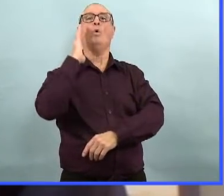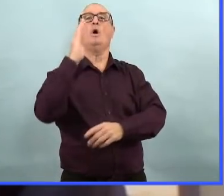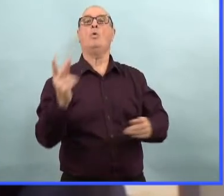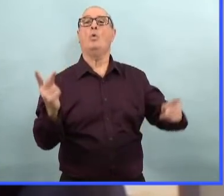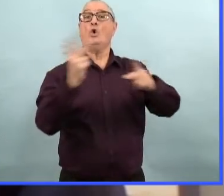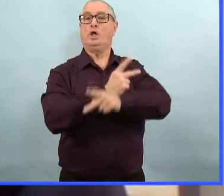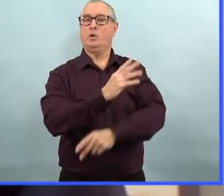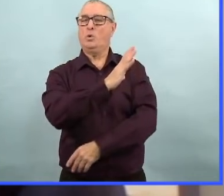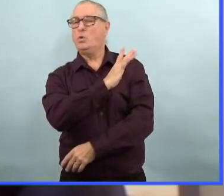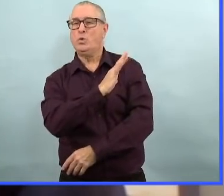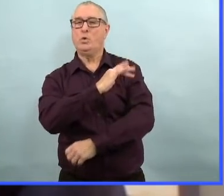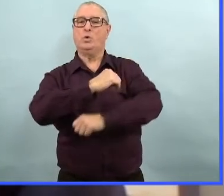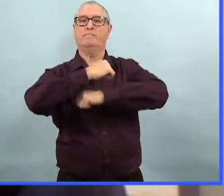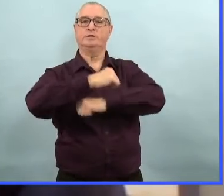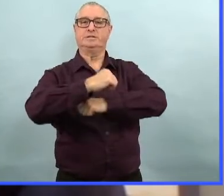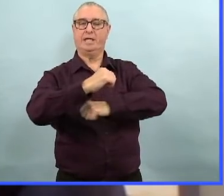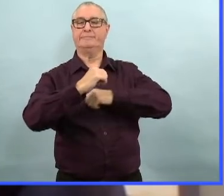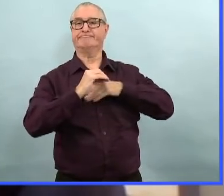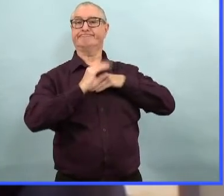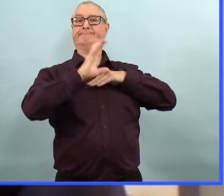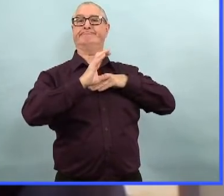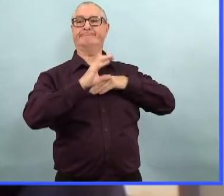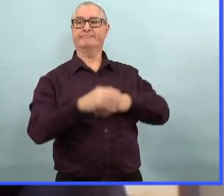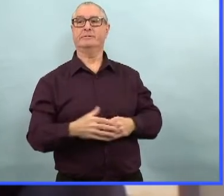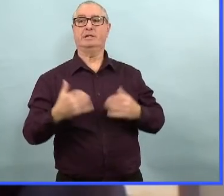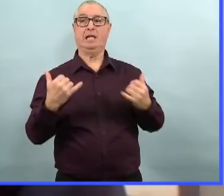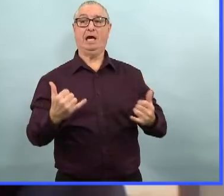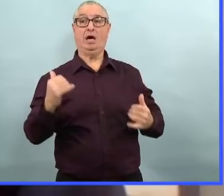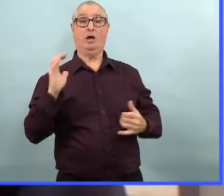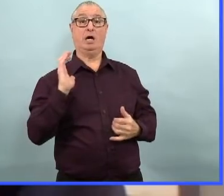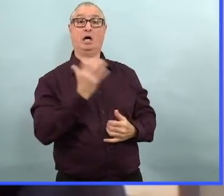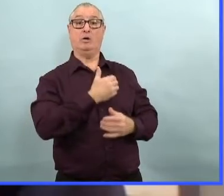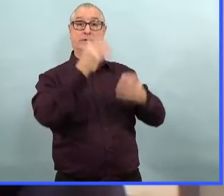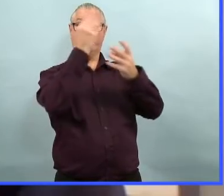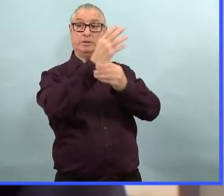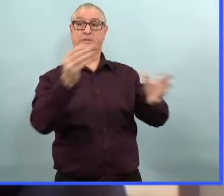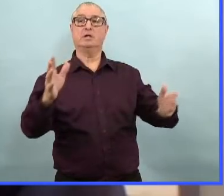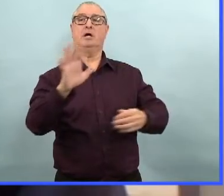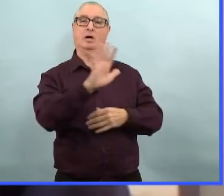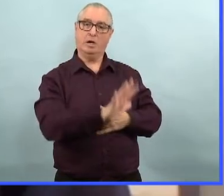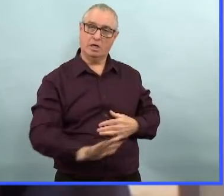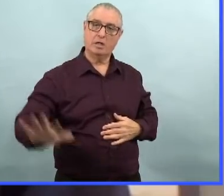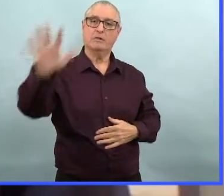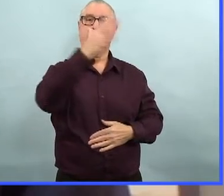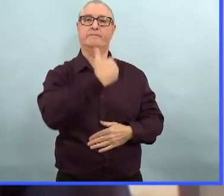now the the messages is quite clear that we need all manitobans to get whatever vaccine they are